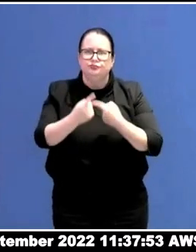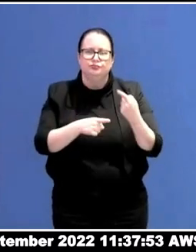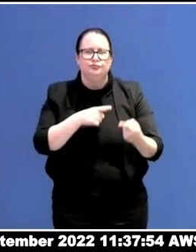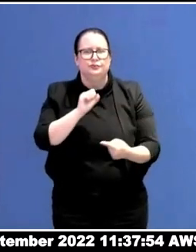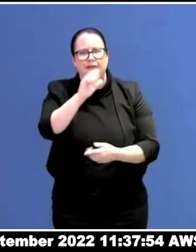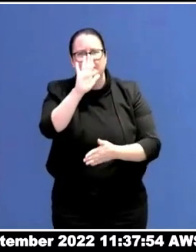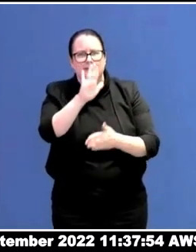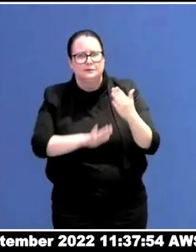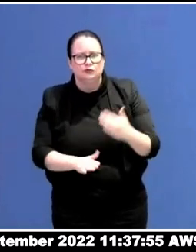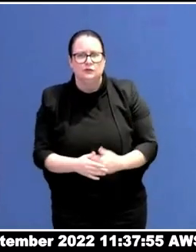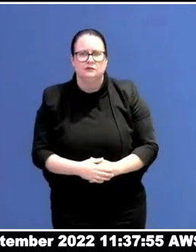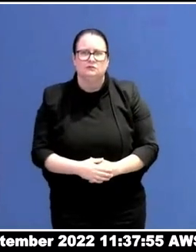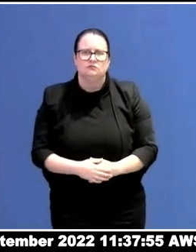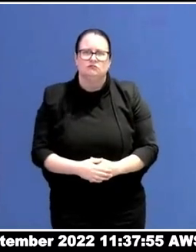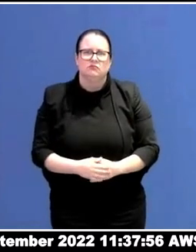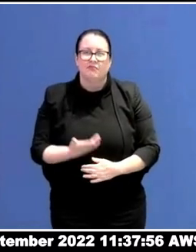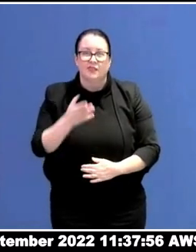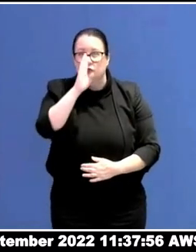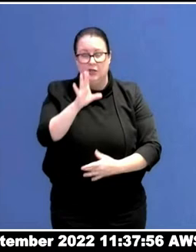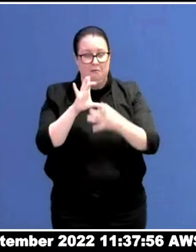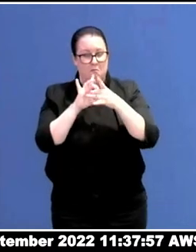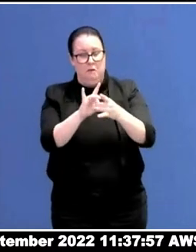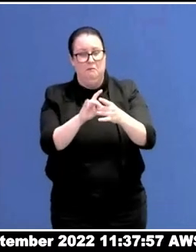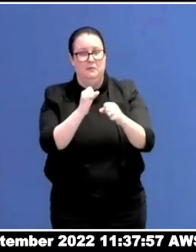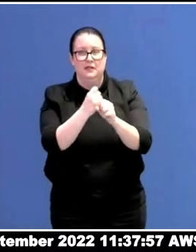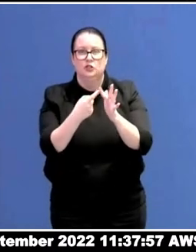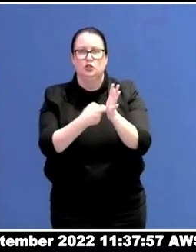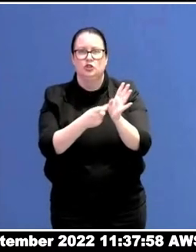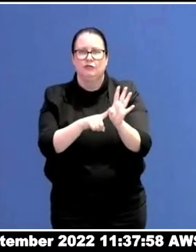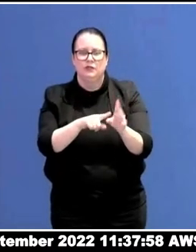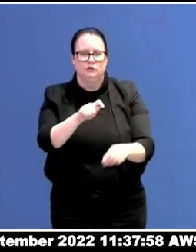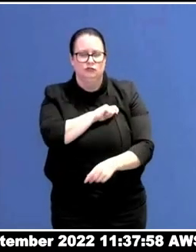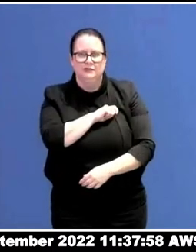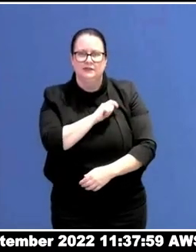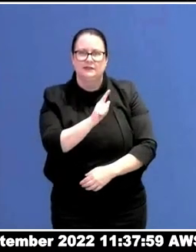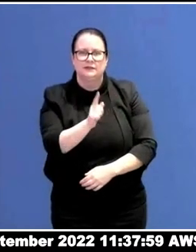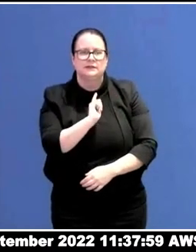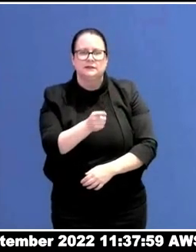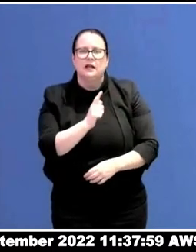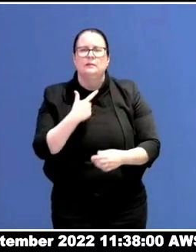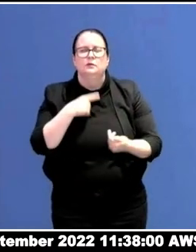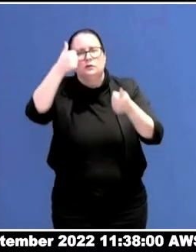He immediately had a strong resonance with Gerry, and I because we knew his family on